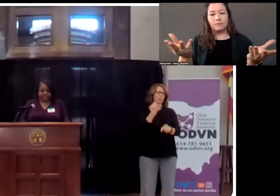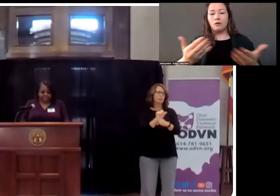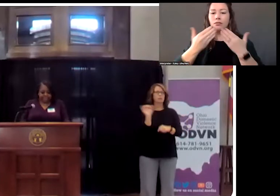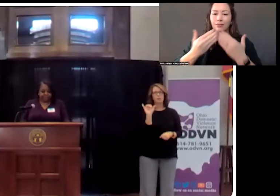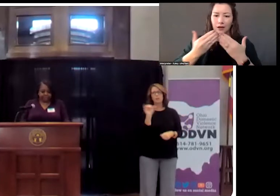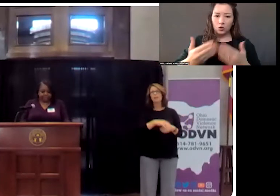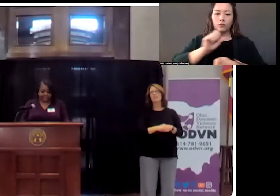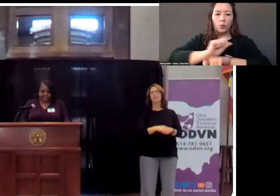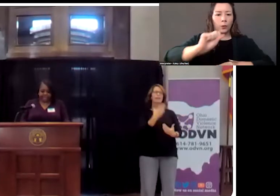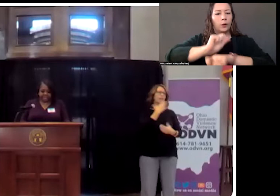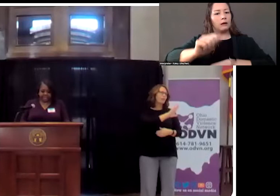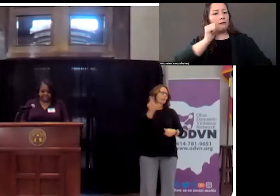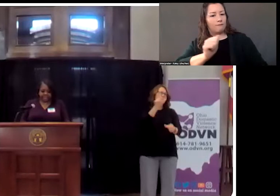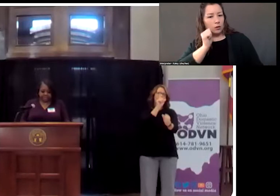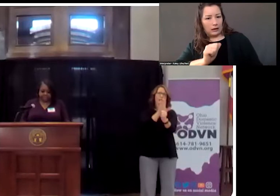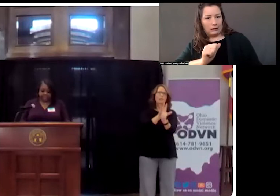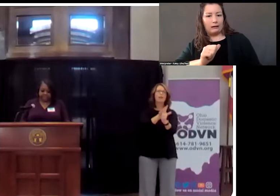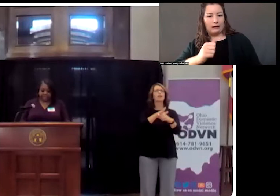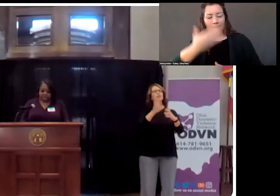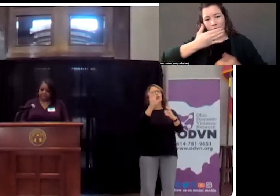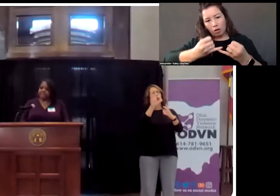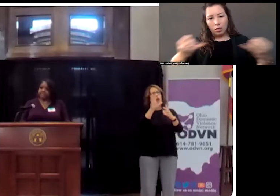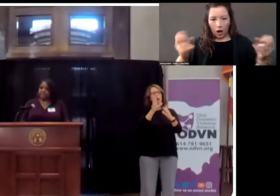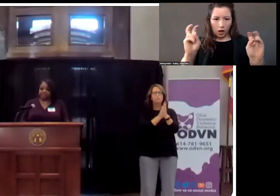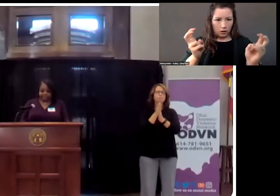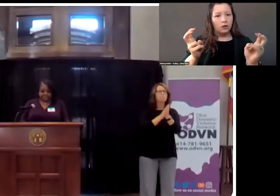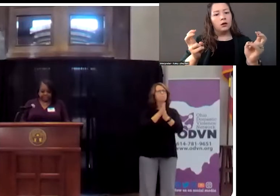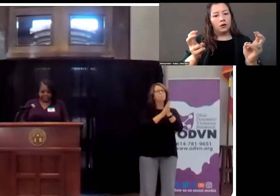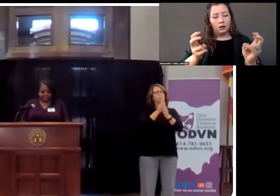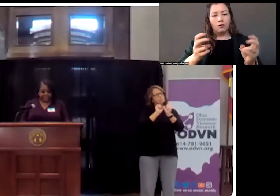Thank you for the dedication and commitment to this cause of domestic violence.